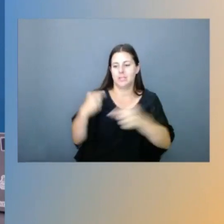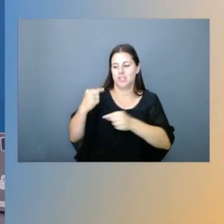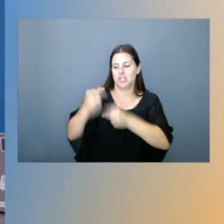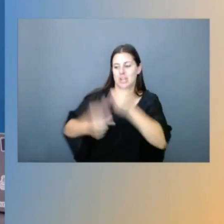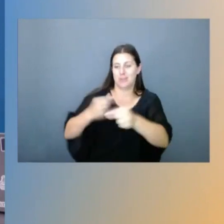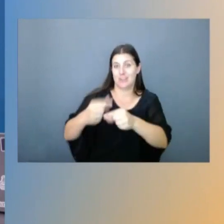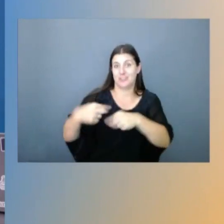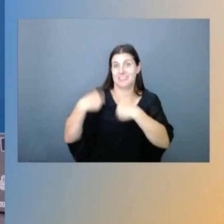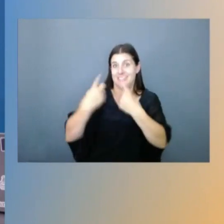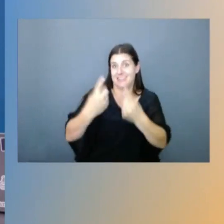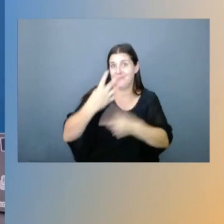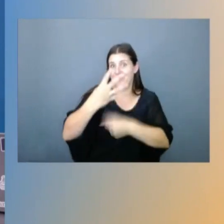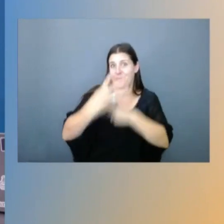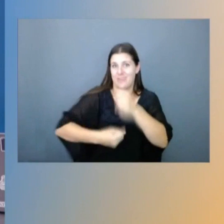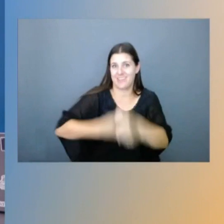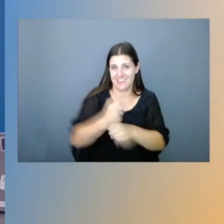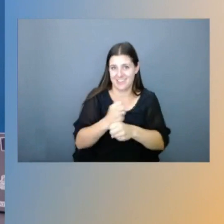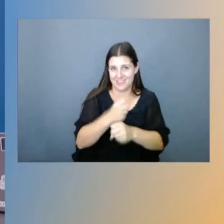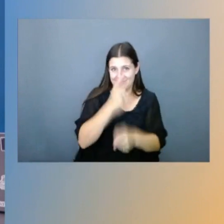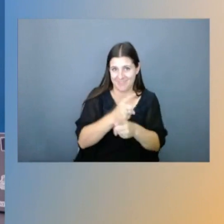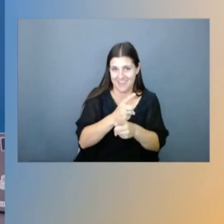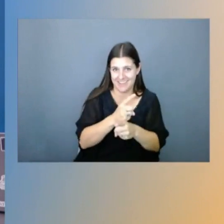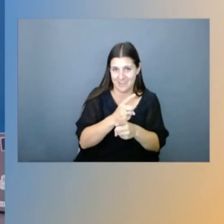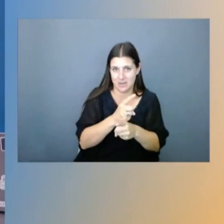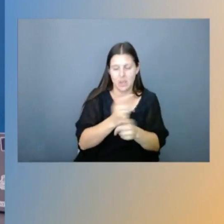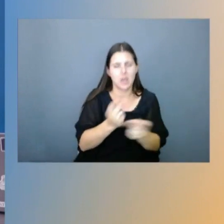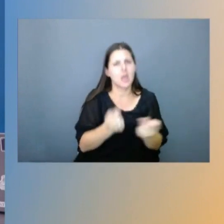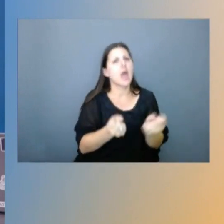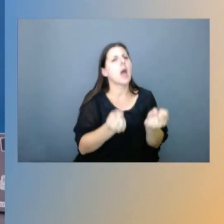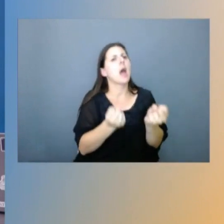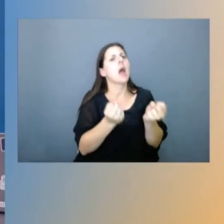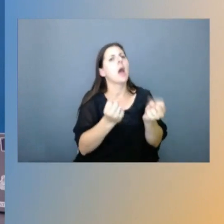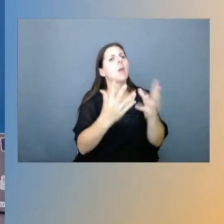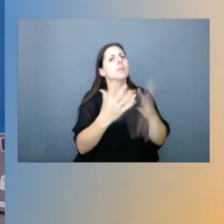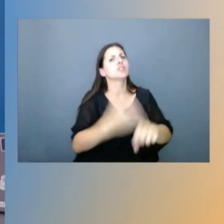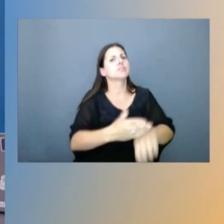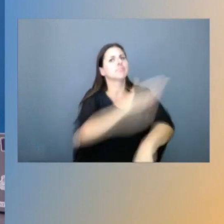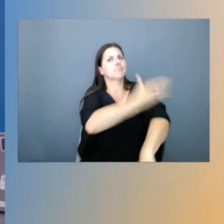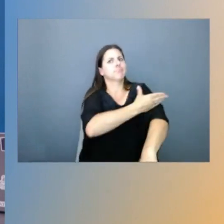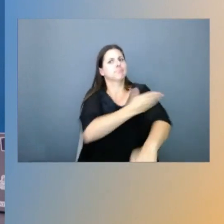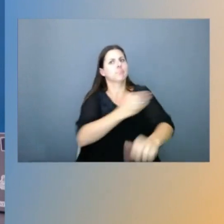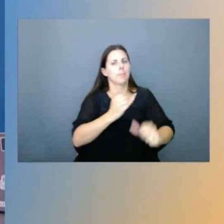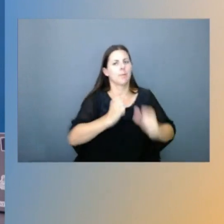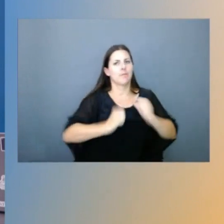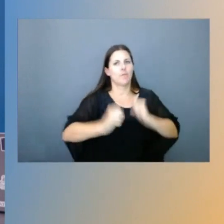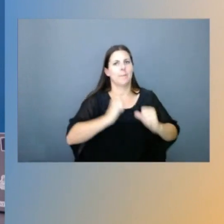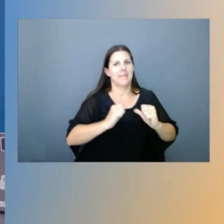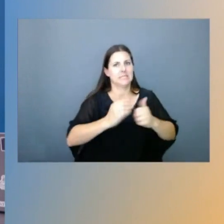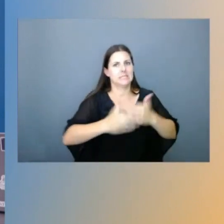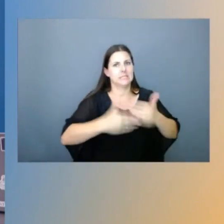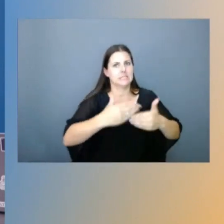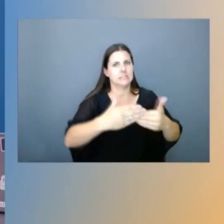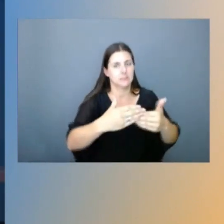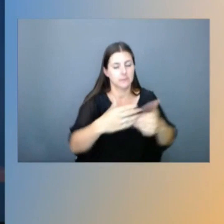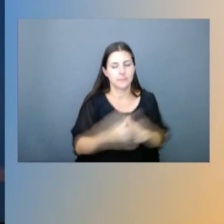And that has brought how much additional performance with each generation? If I remember well,